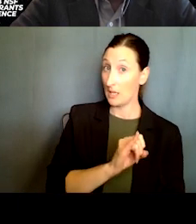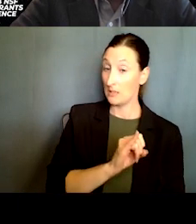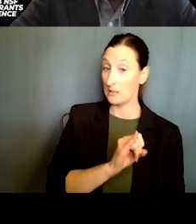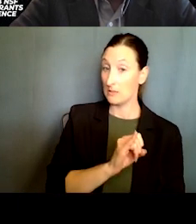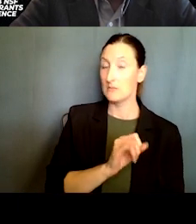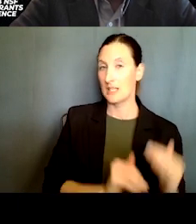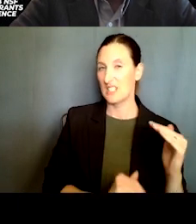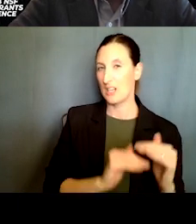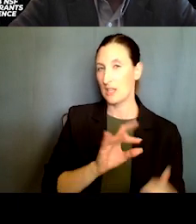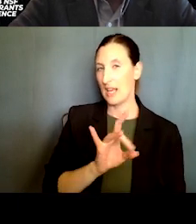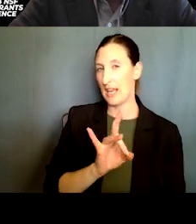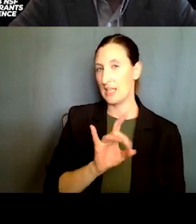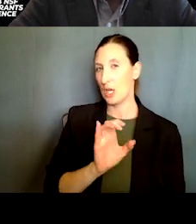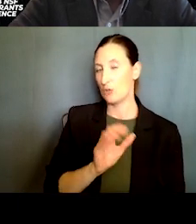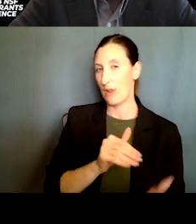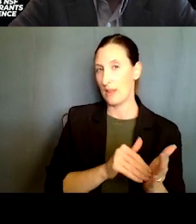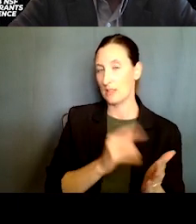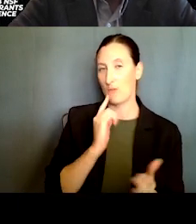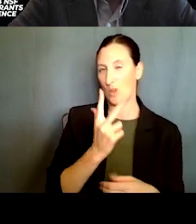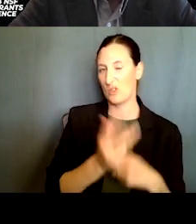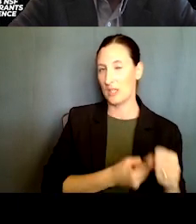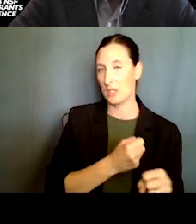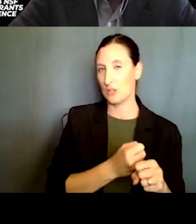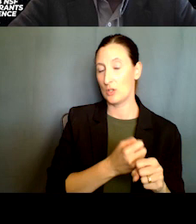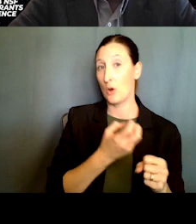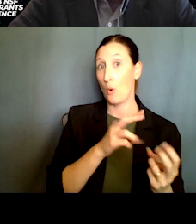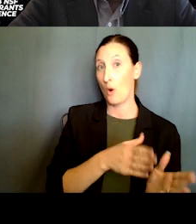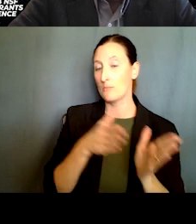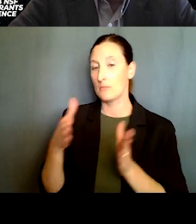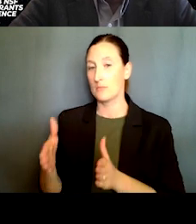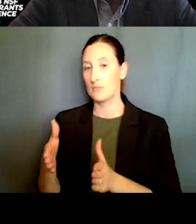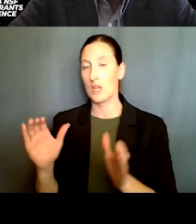those are up to 800,000 for up to three years and then small and medium teams,